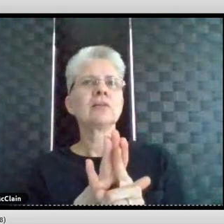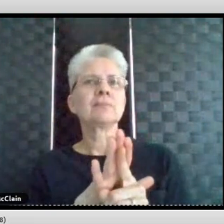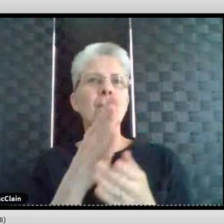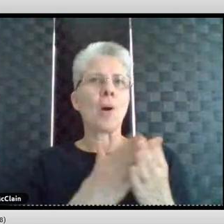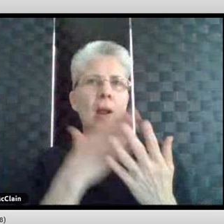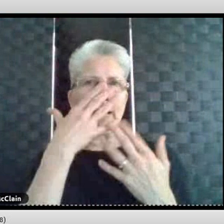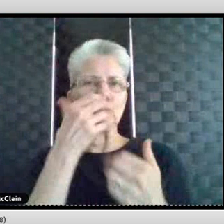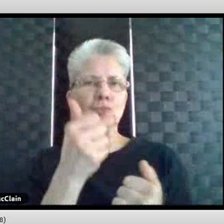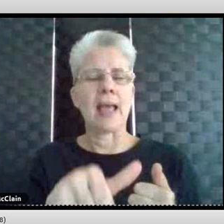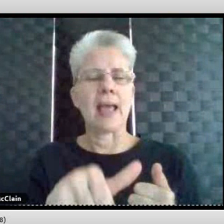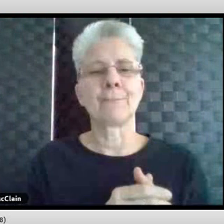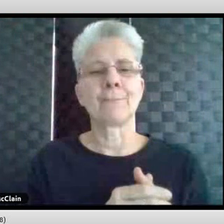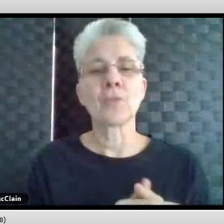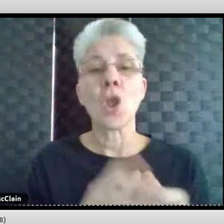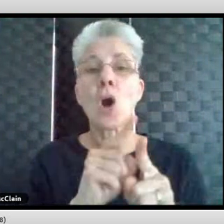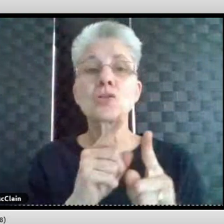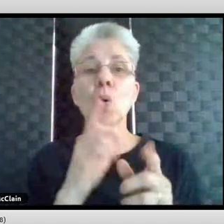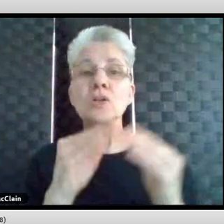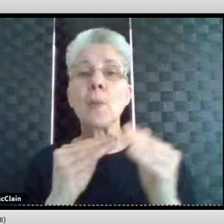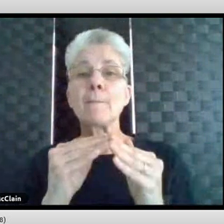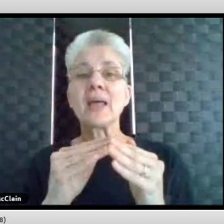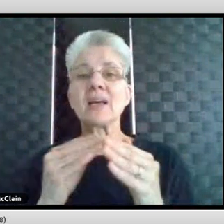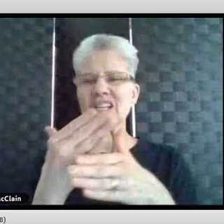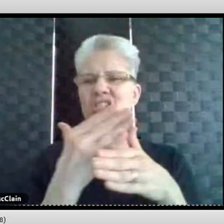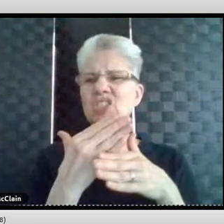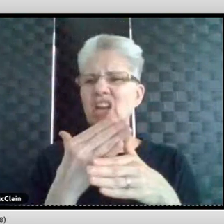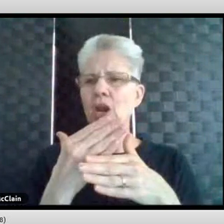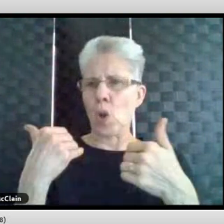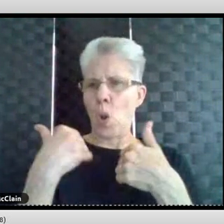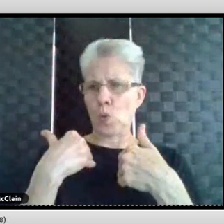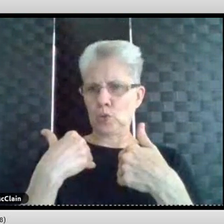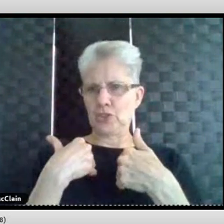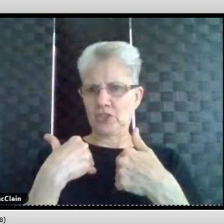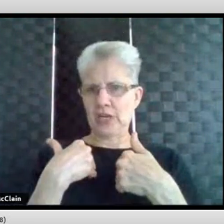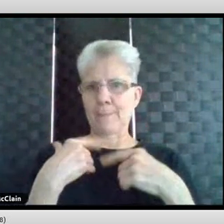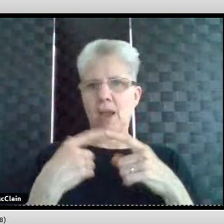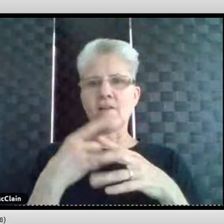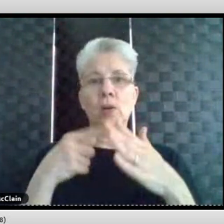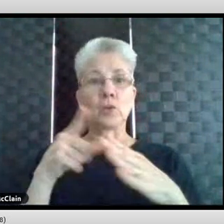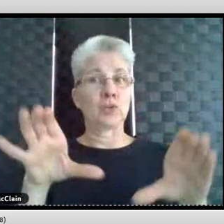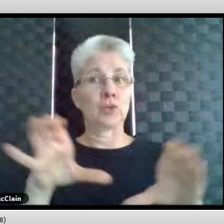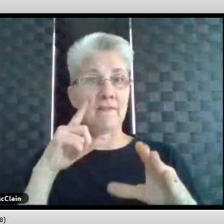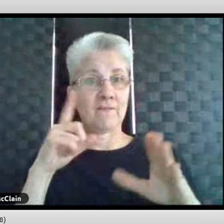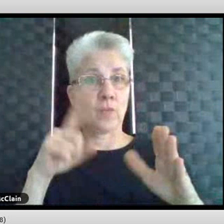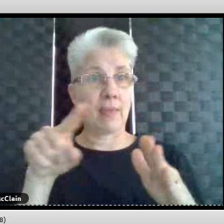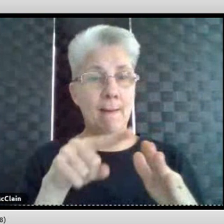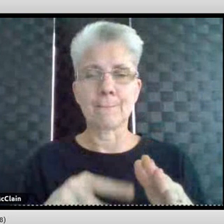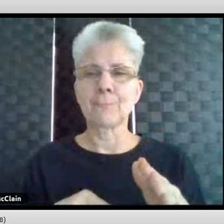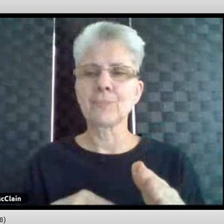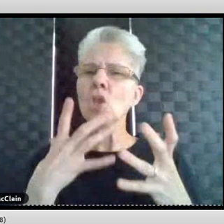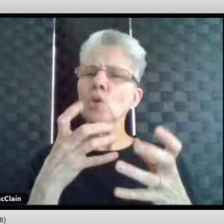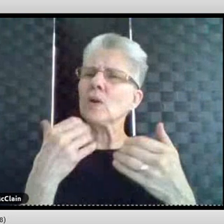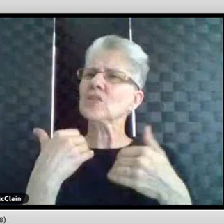You want to also build shared ownership of what you're doing for them. You want to have them involved, don't you?